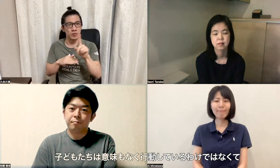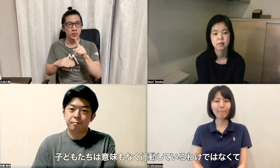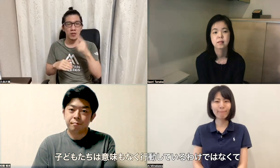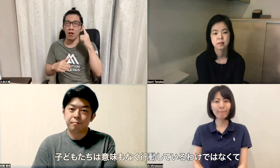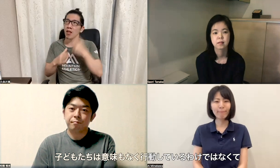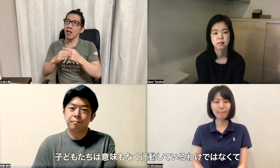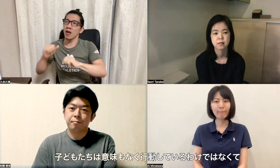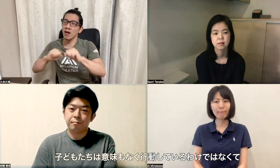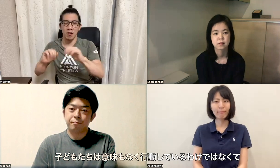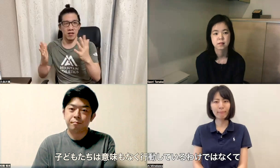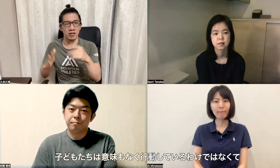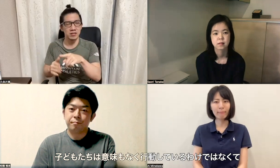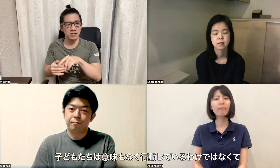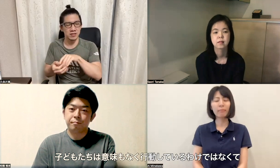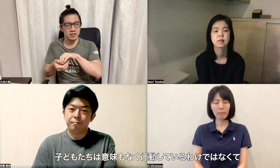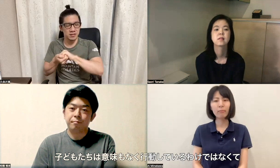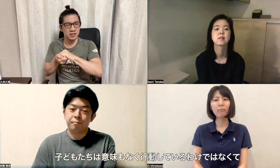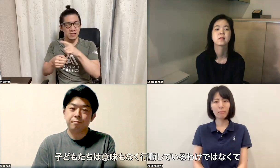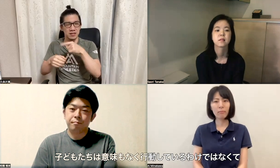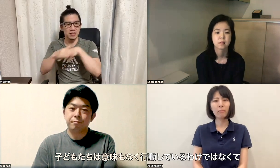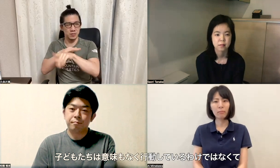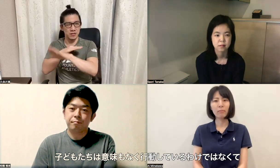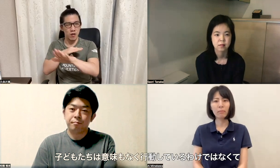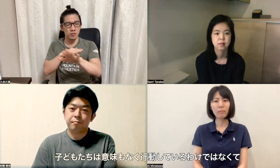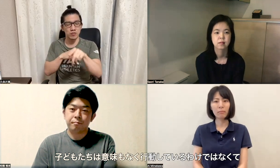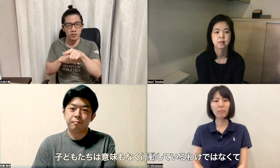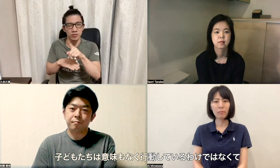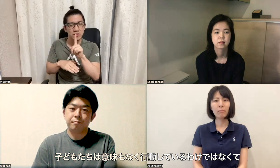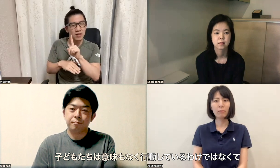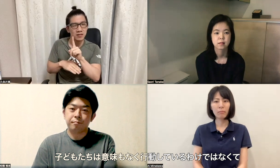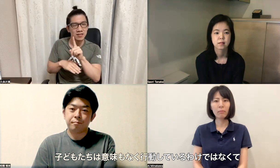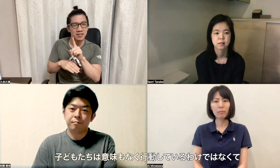They are not acting without any meaning.